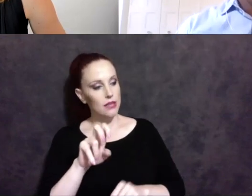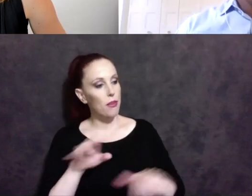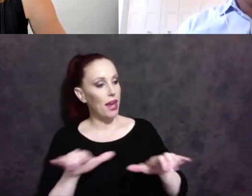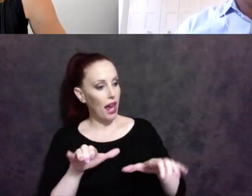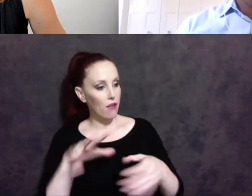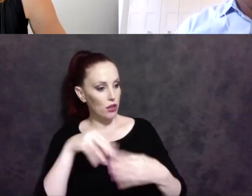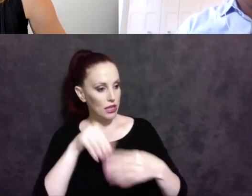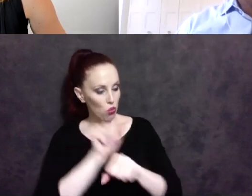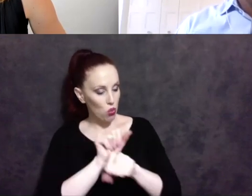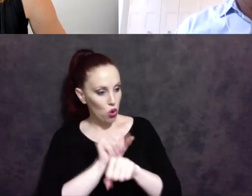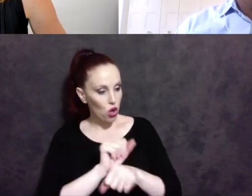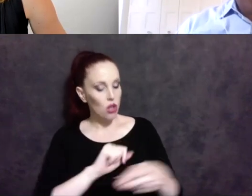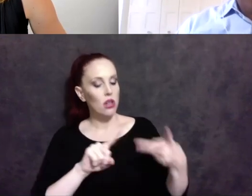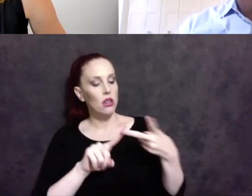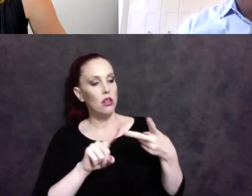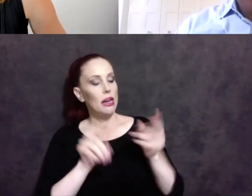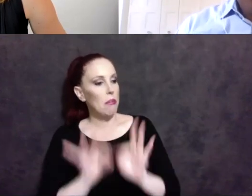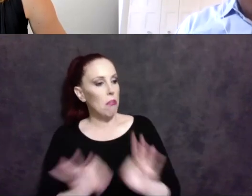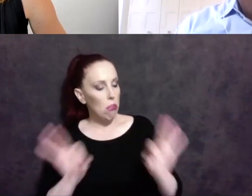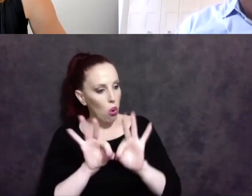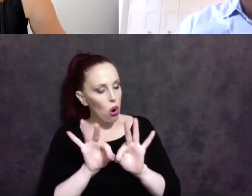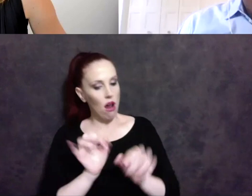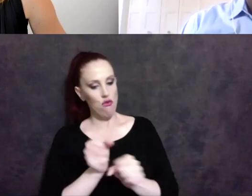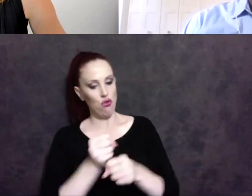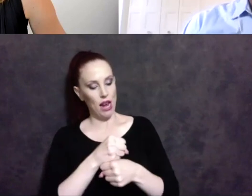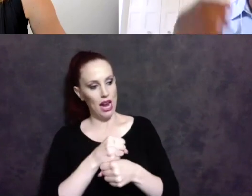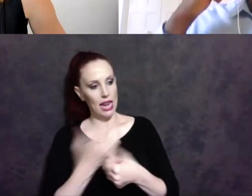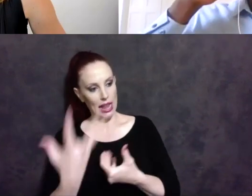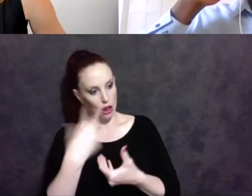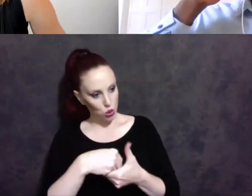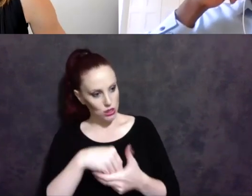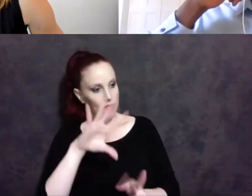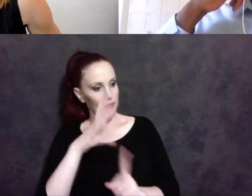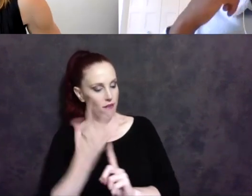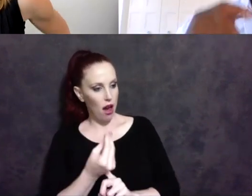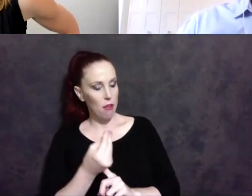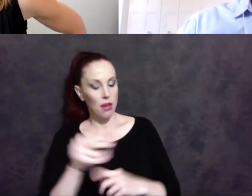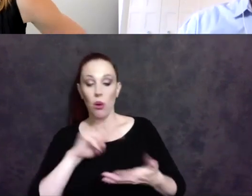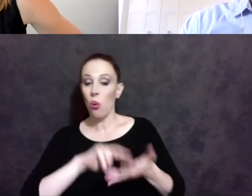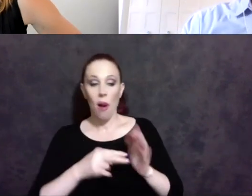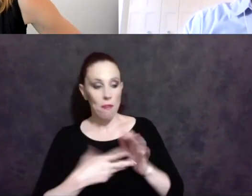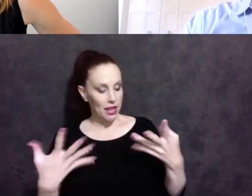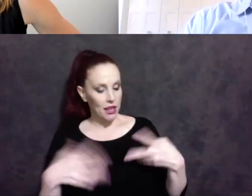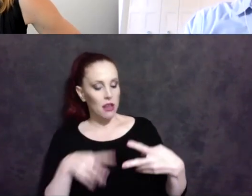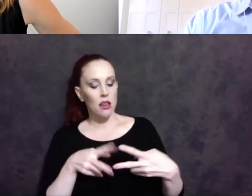of creating an inclusive environment. What do I mean by that? Often workplaces will have